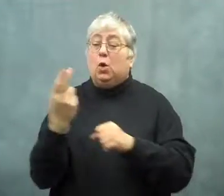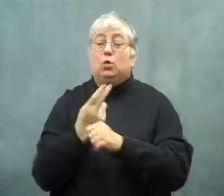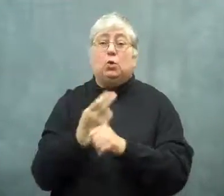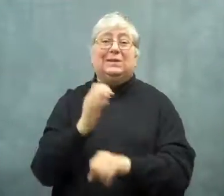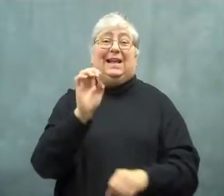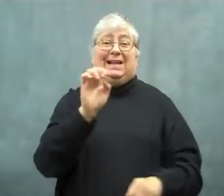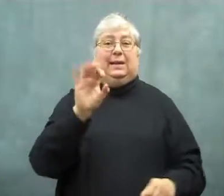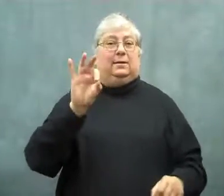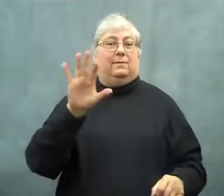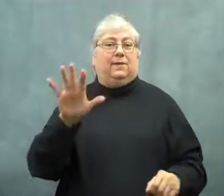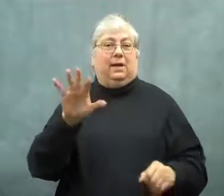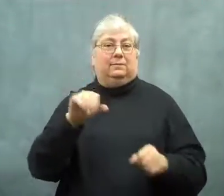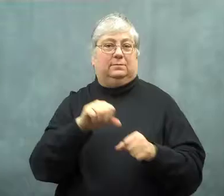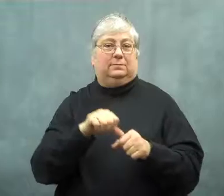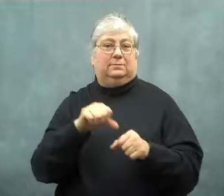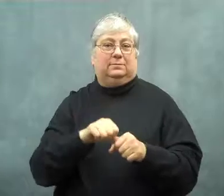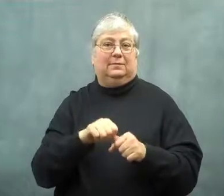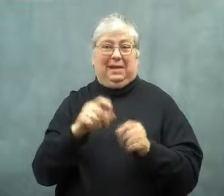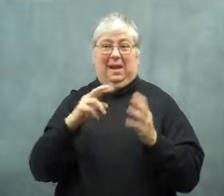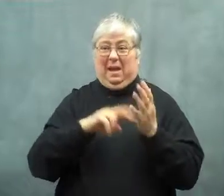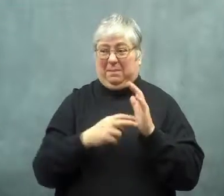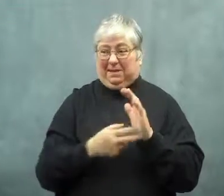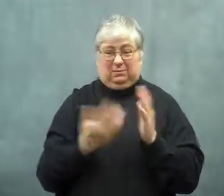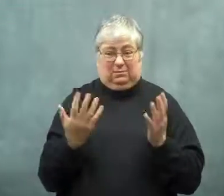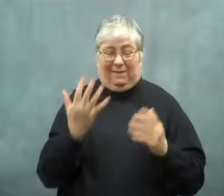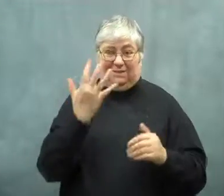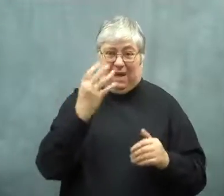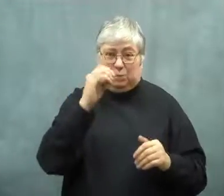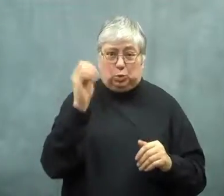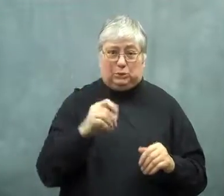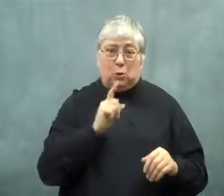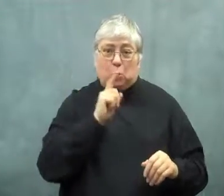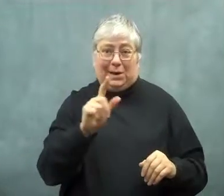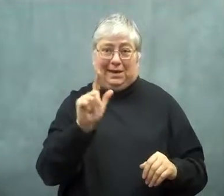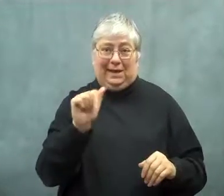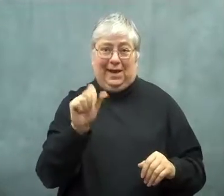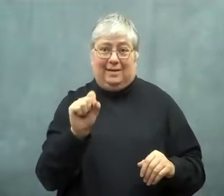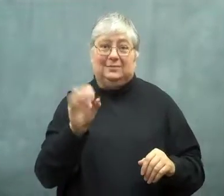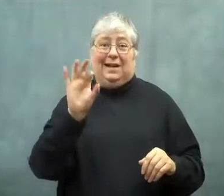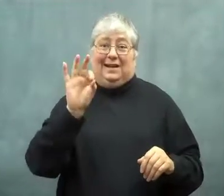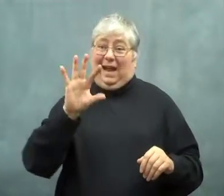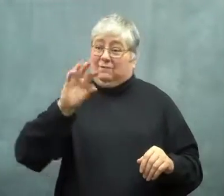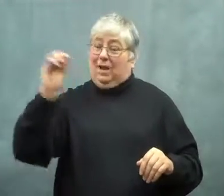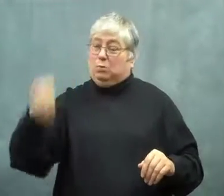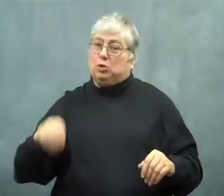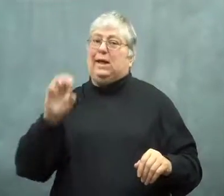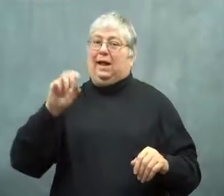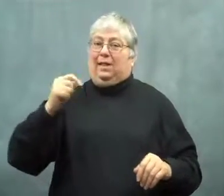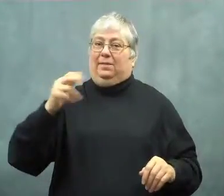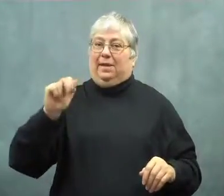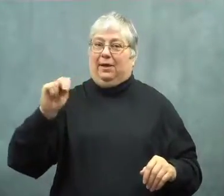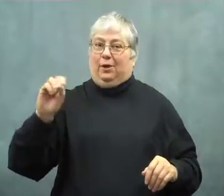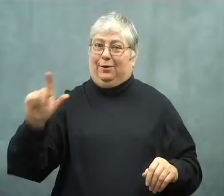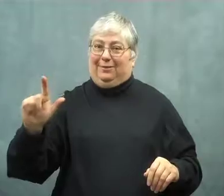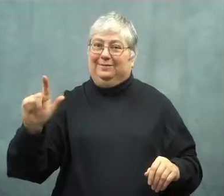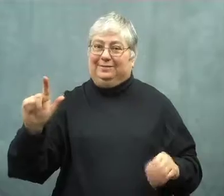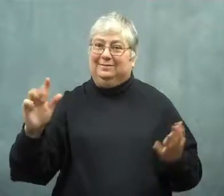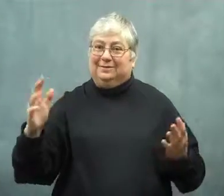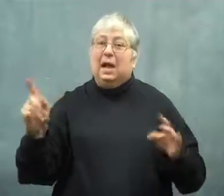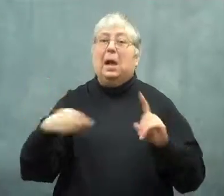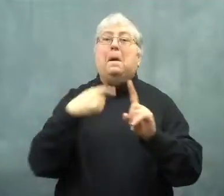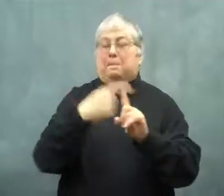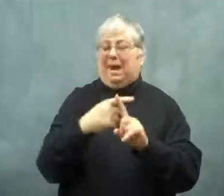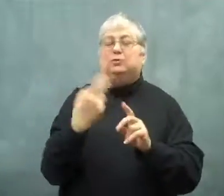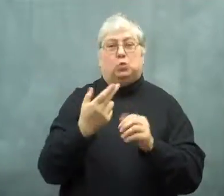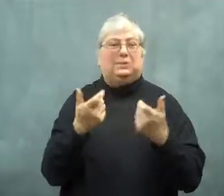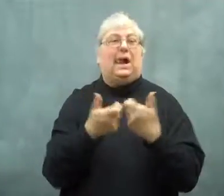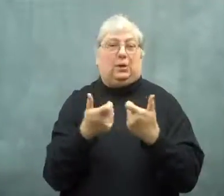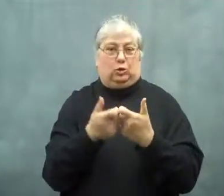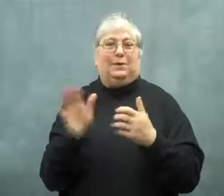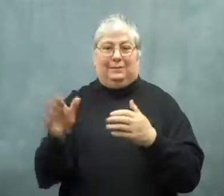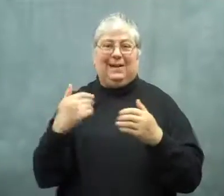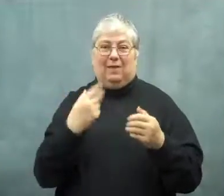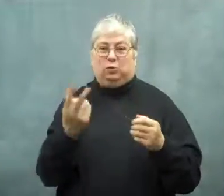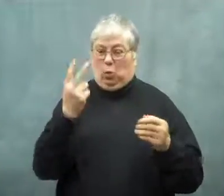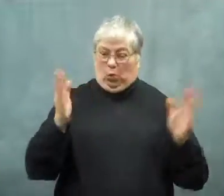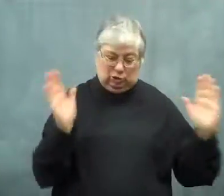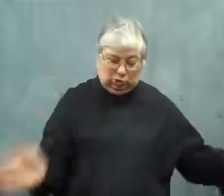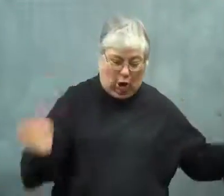It used E-95 gas, which means 5% gasoline and 95% ethanol.